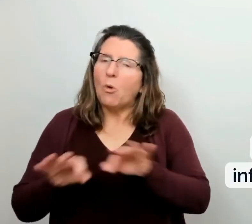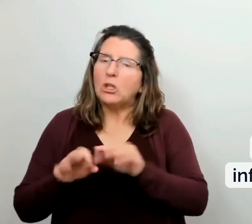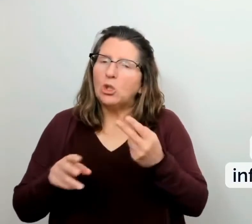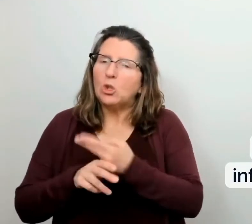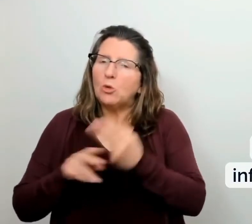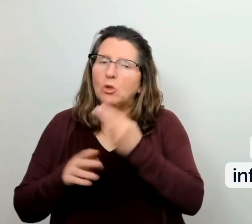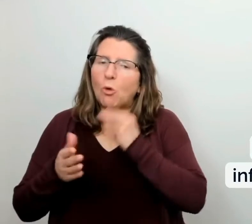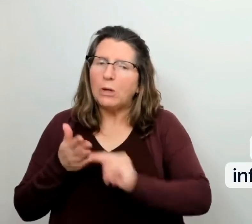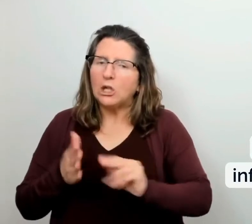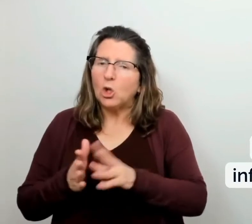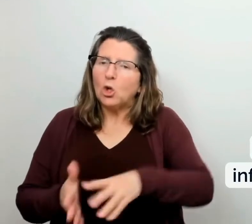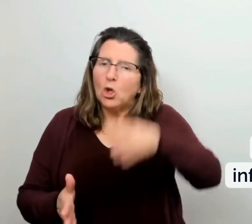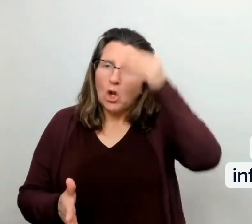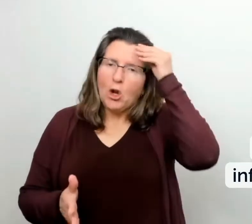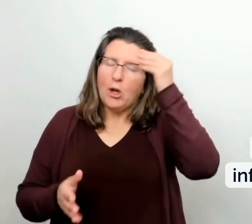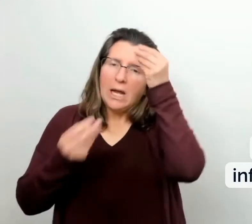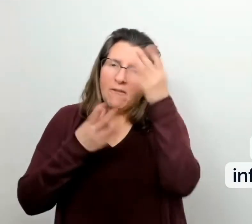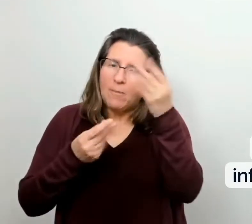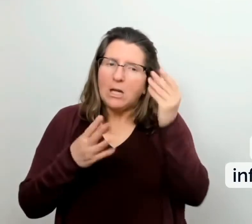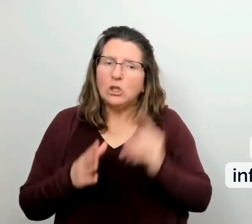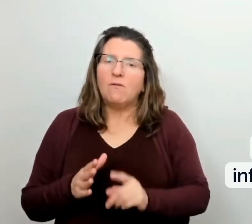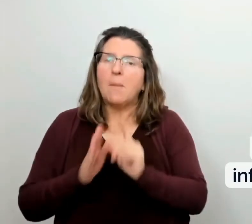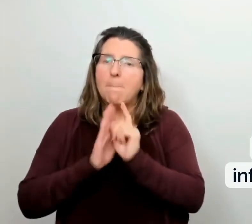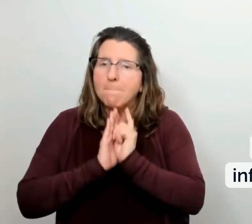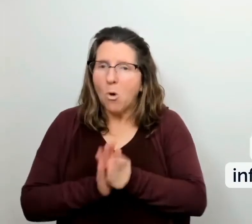The goal is to learn the information in the moment.